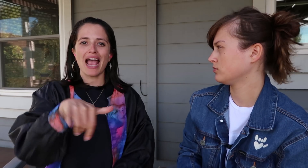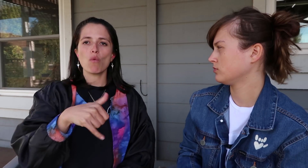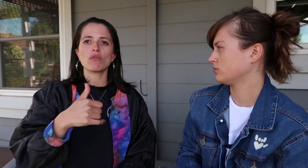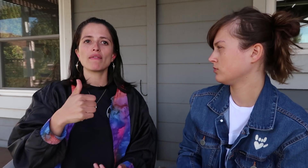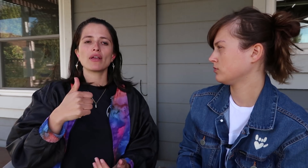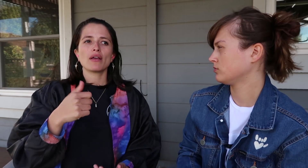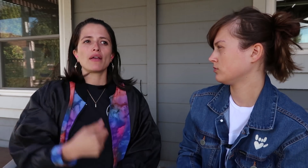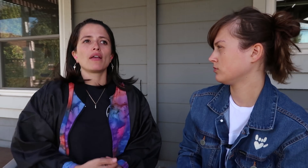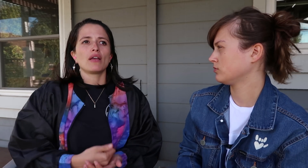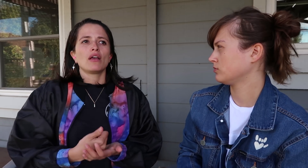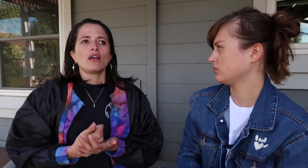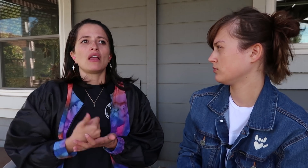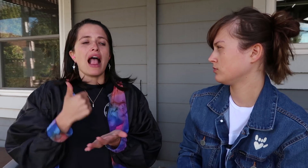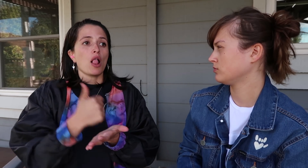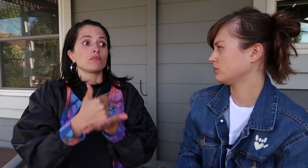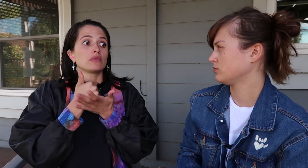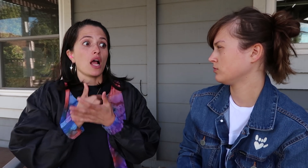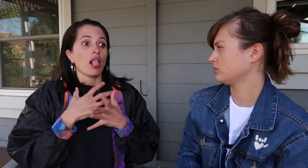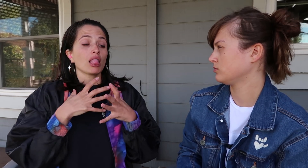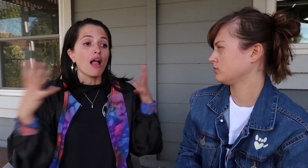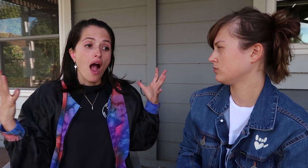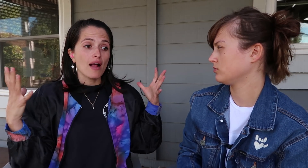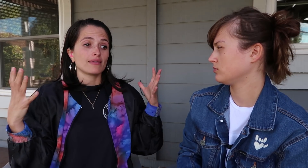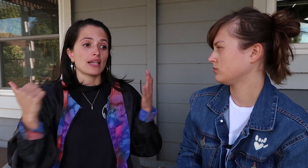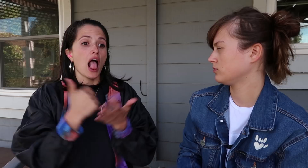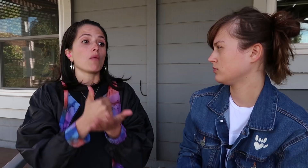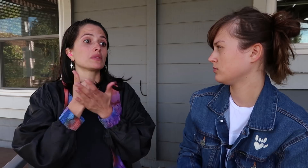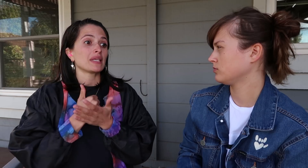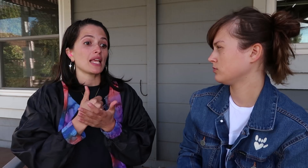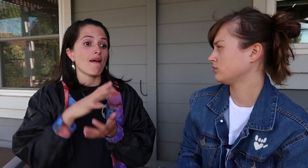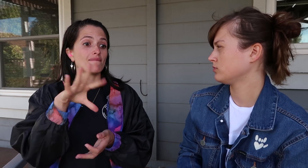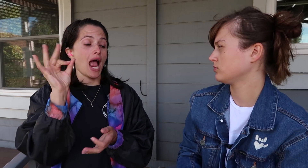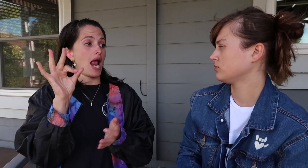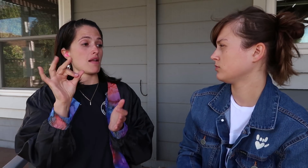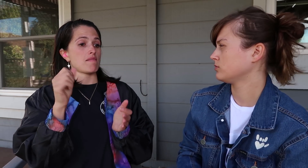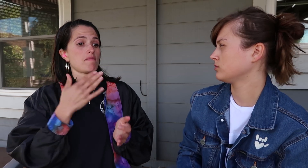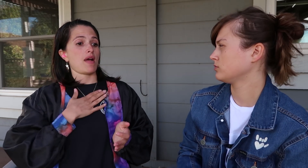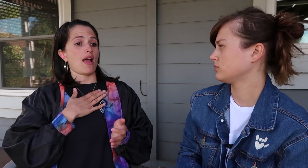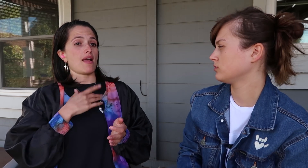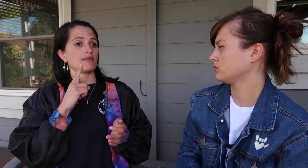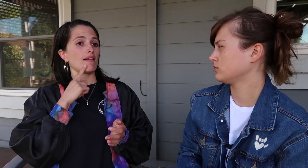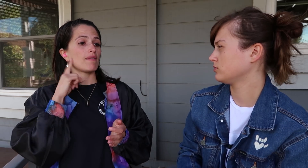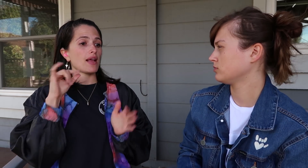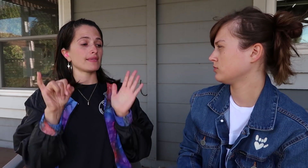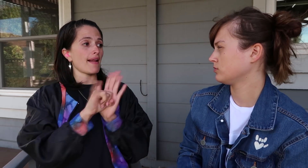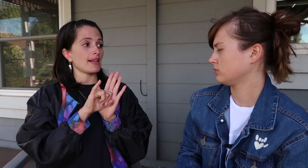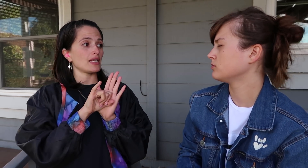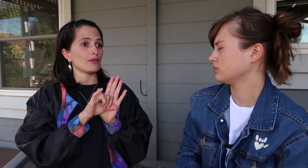That helped me out a lot and helped me find my Deaf identity.